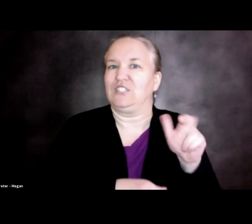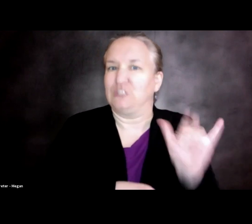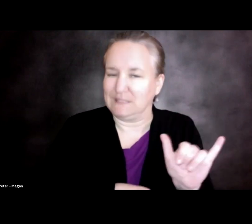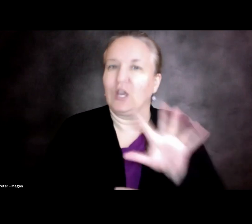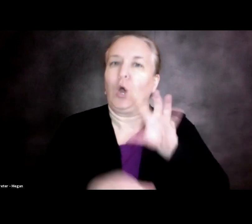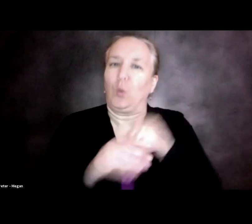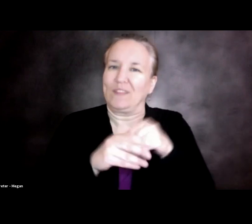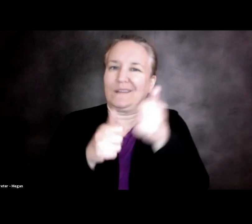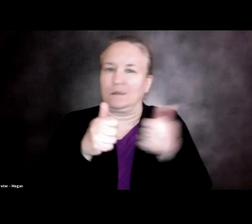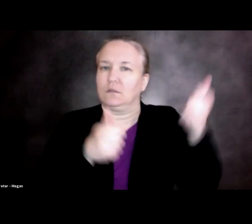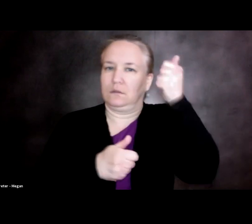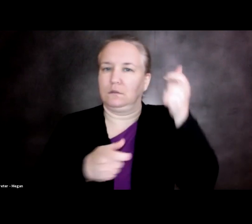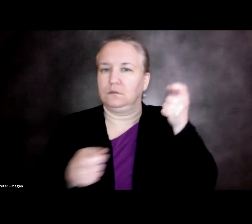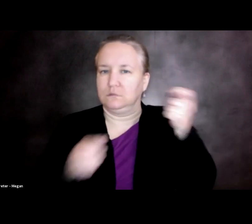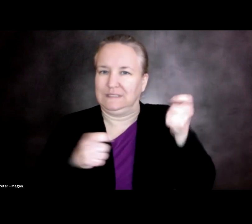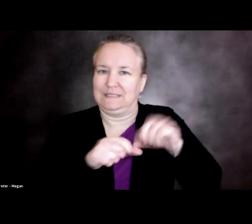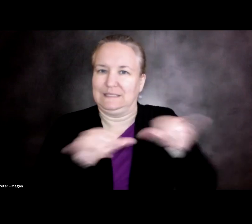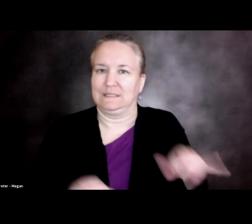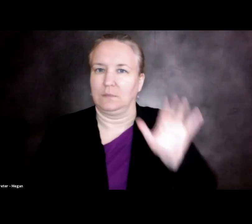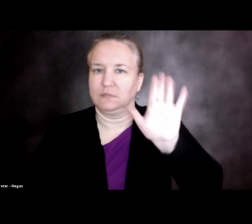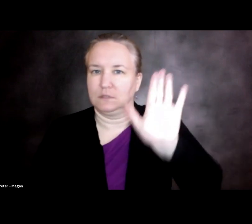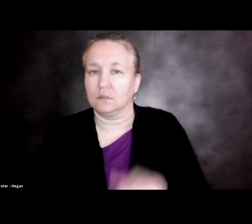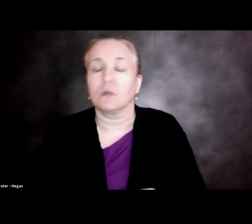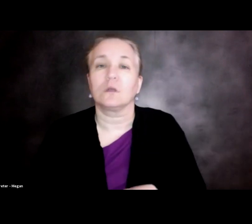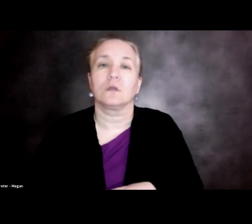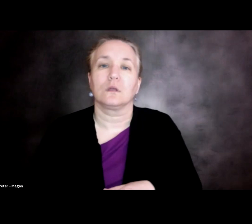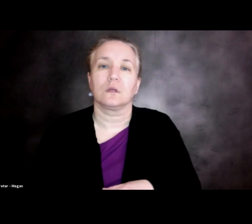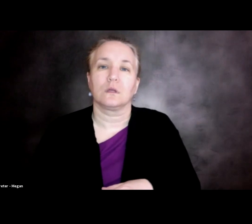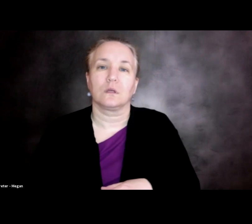of authority. Although she doesn't use the same terms,